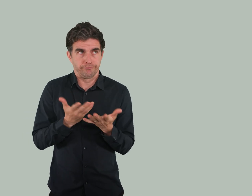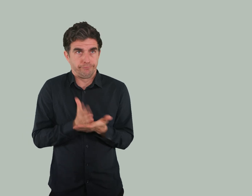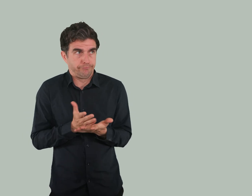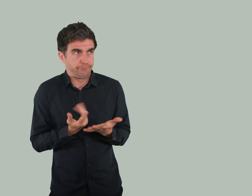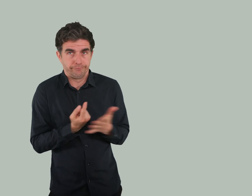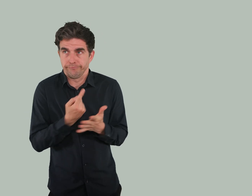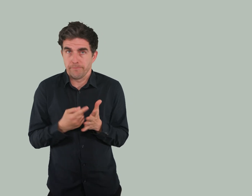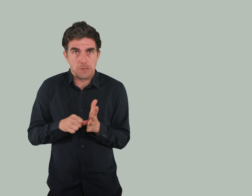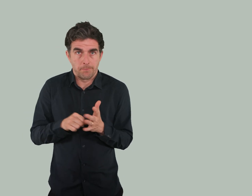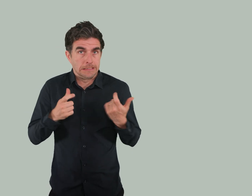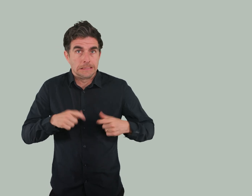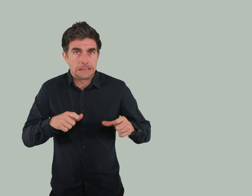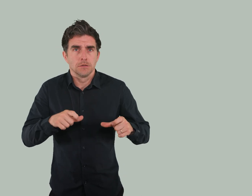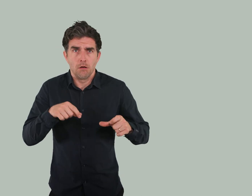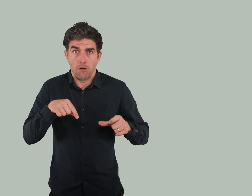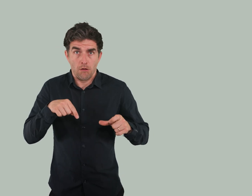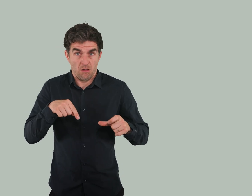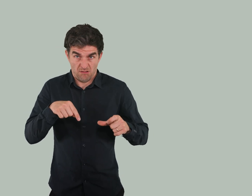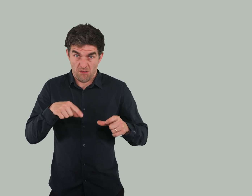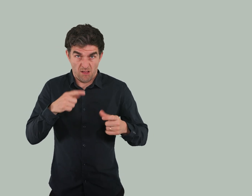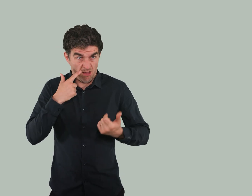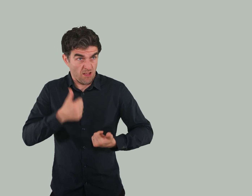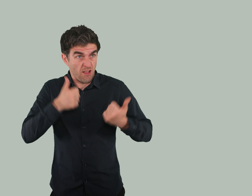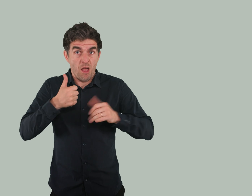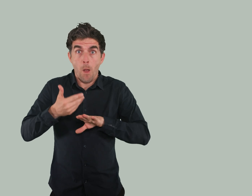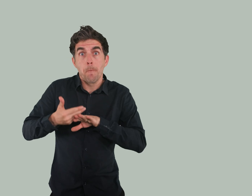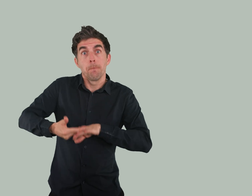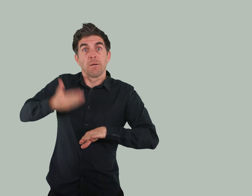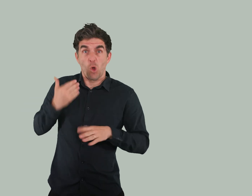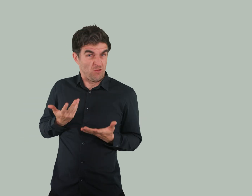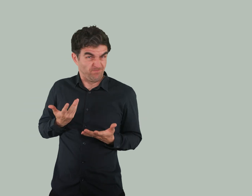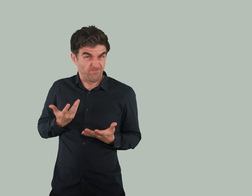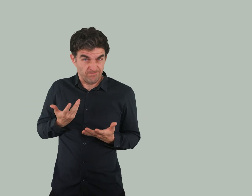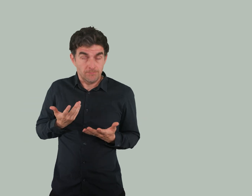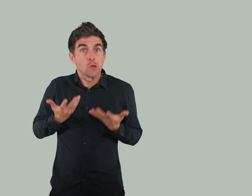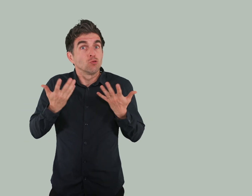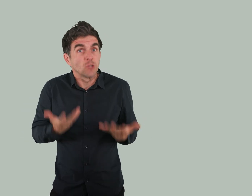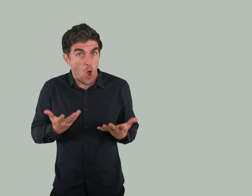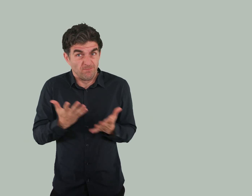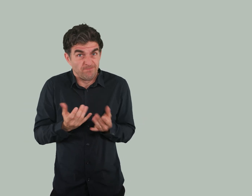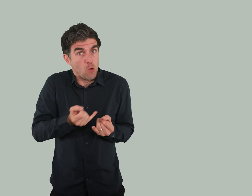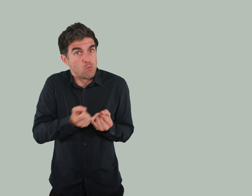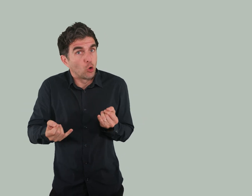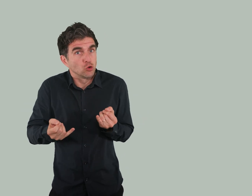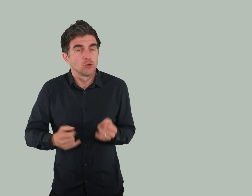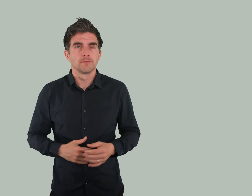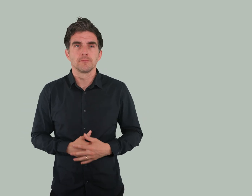The system was not working well enough before then. It is working less well now.